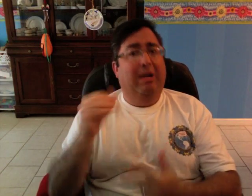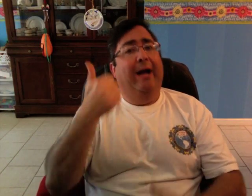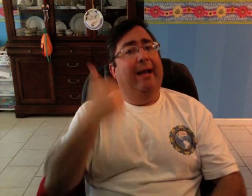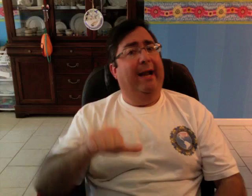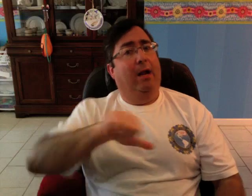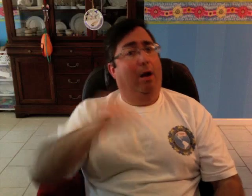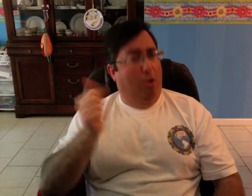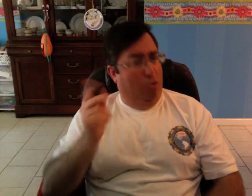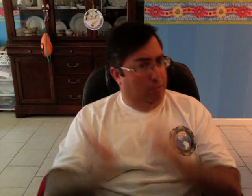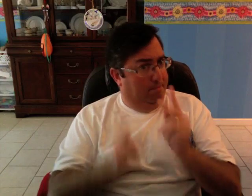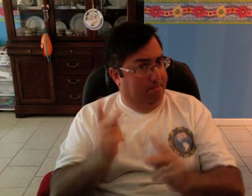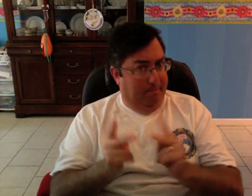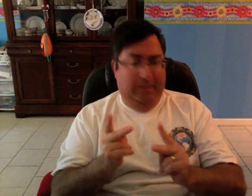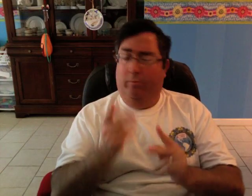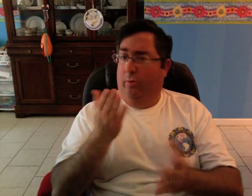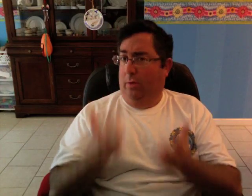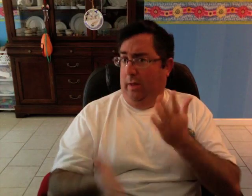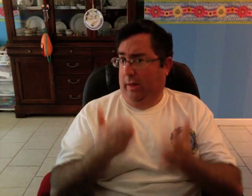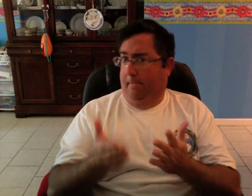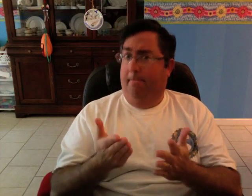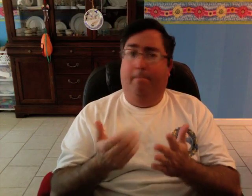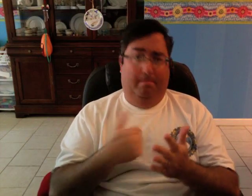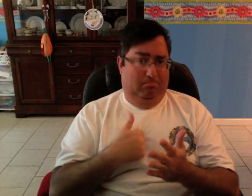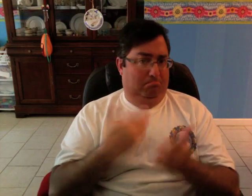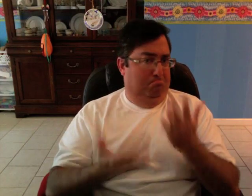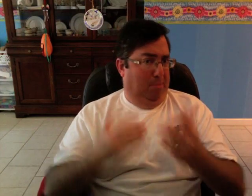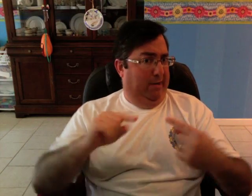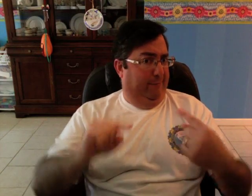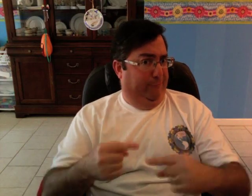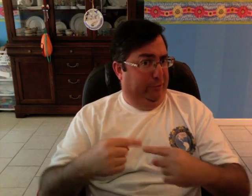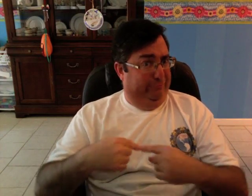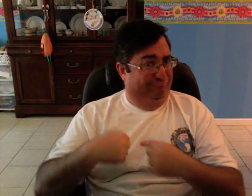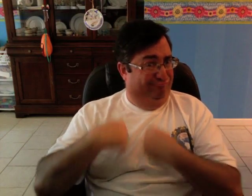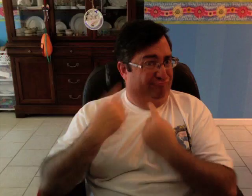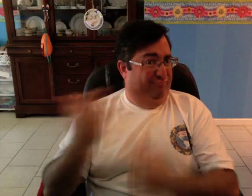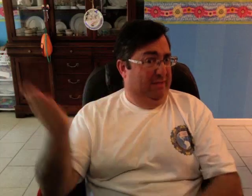and any other people I might have hurt back then.